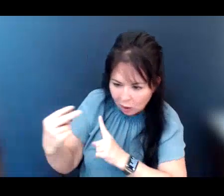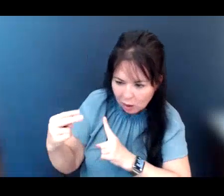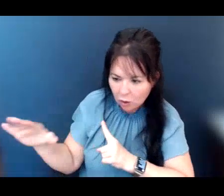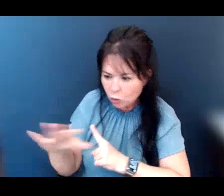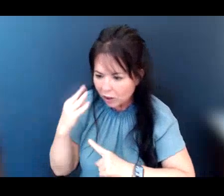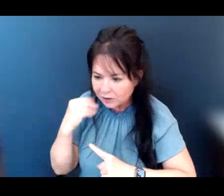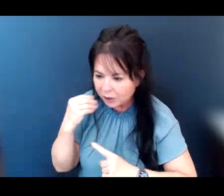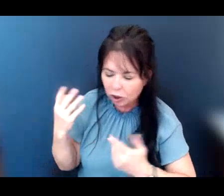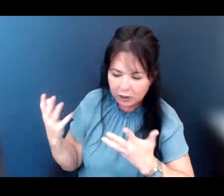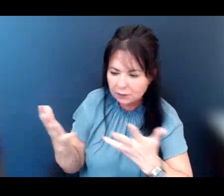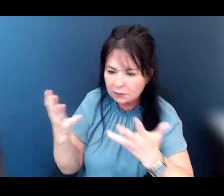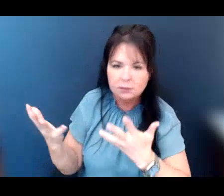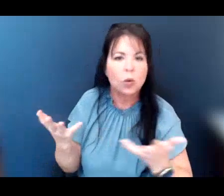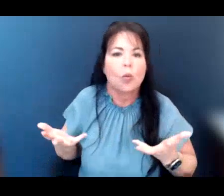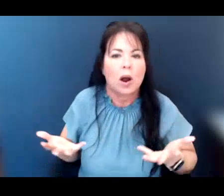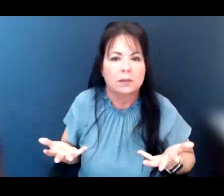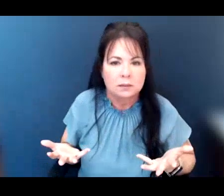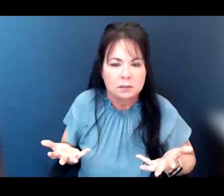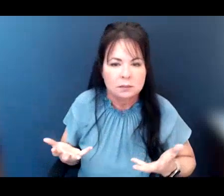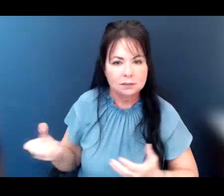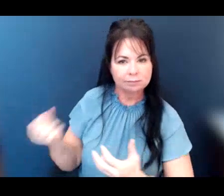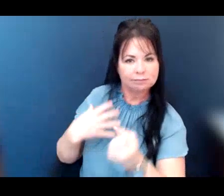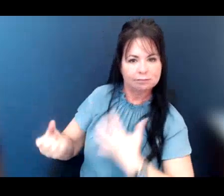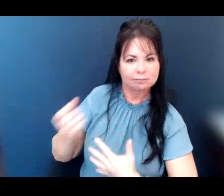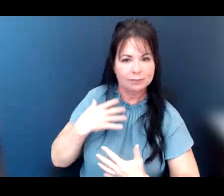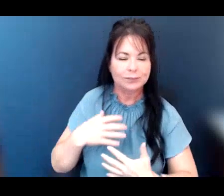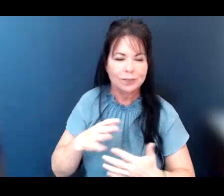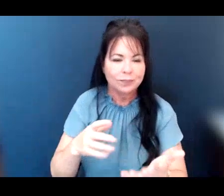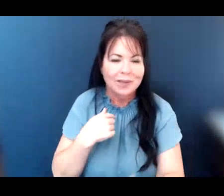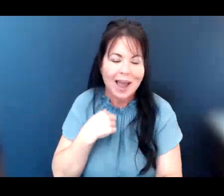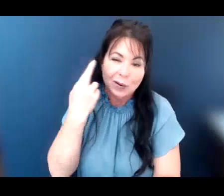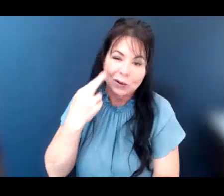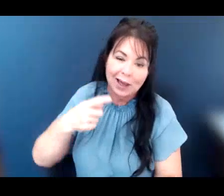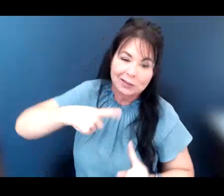And I realize we're a little spoiled, right, that this is a tool that we have